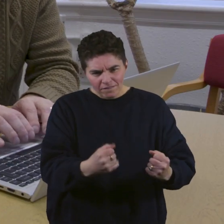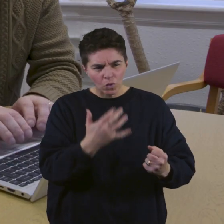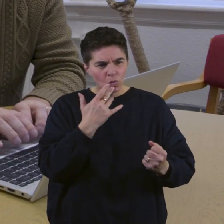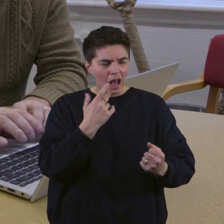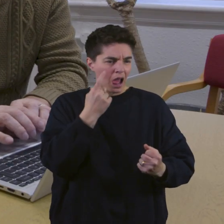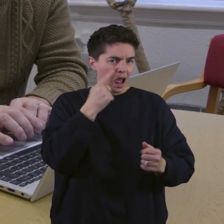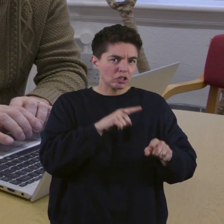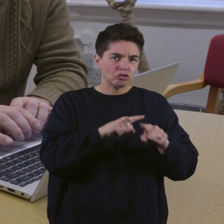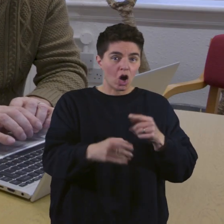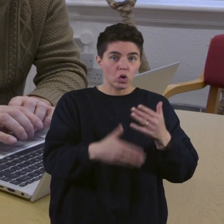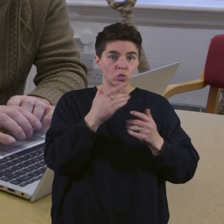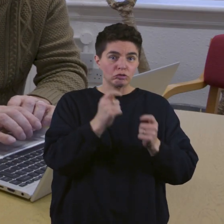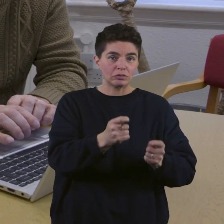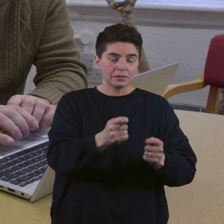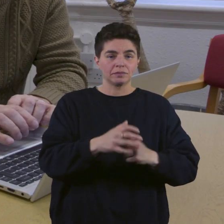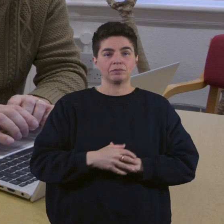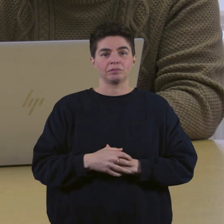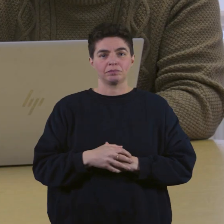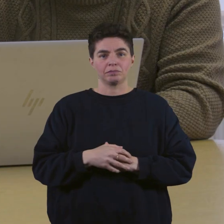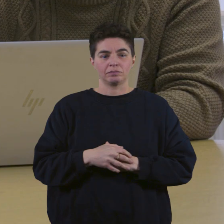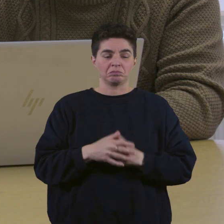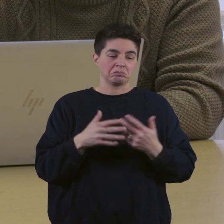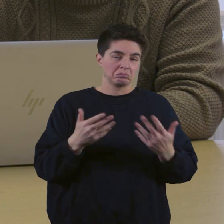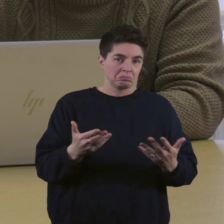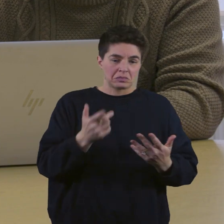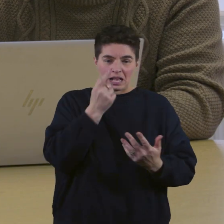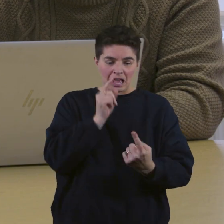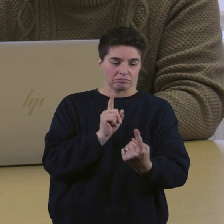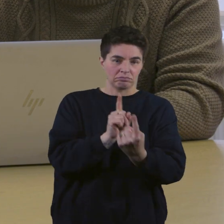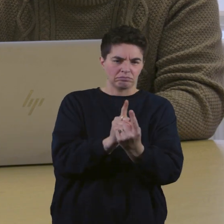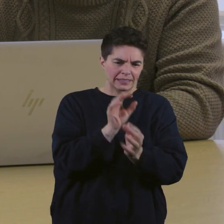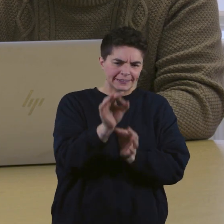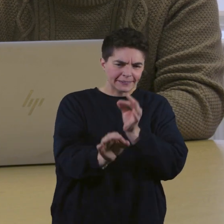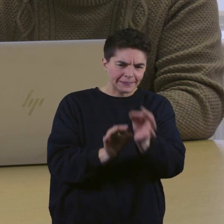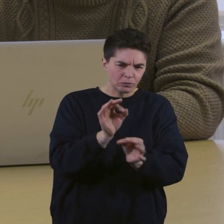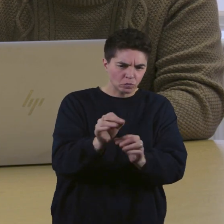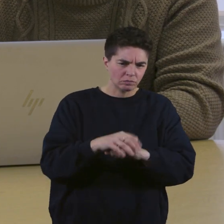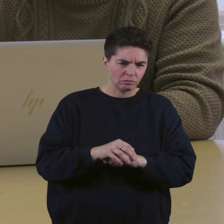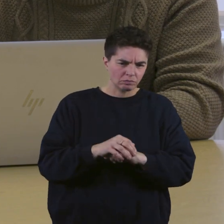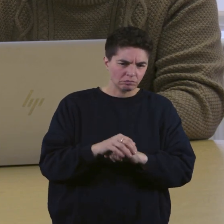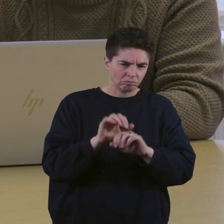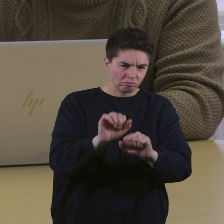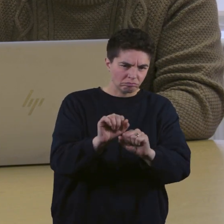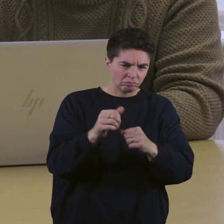trying a new treatment, or interview them to find out how well they are